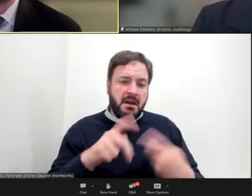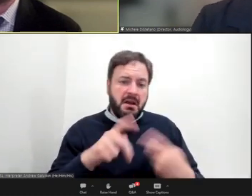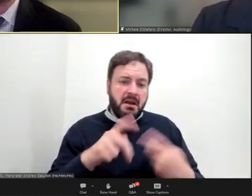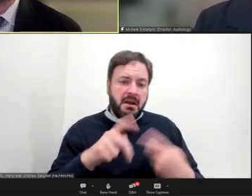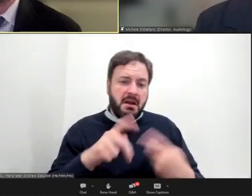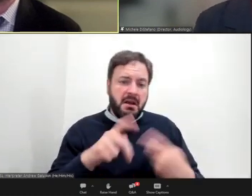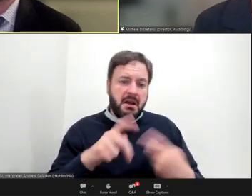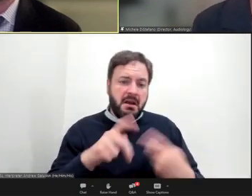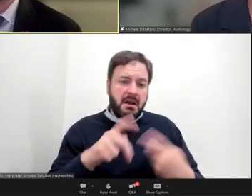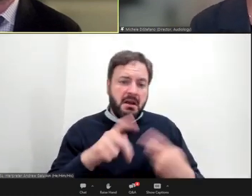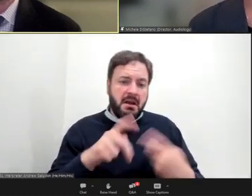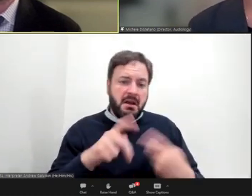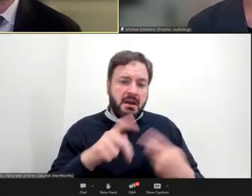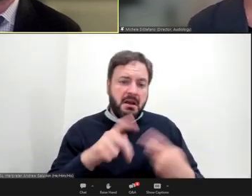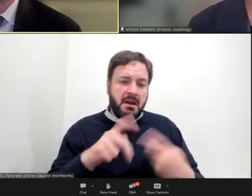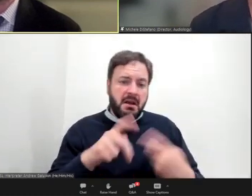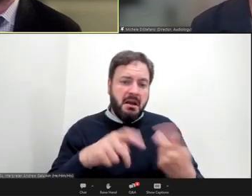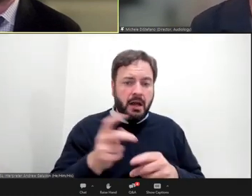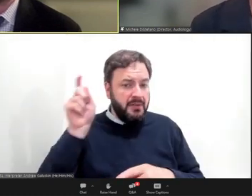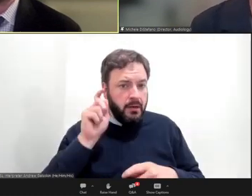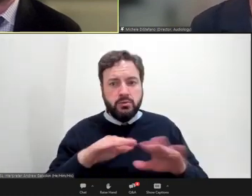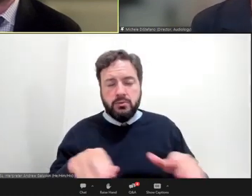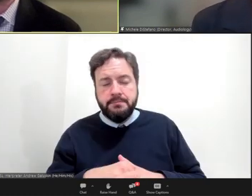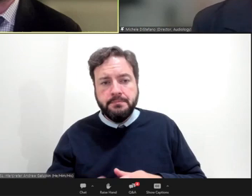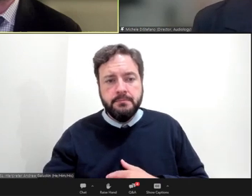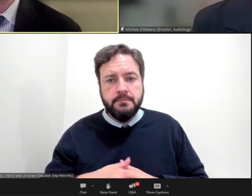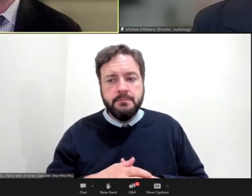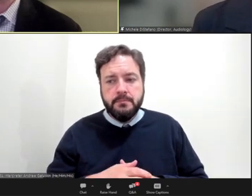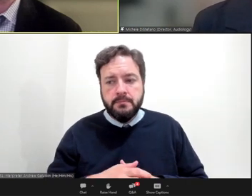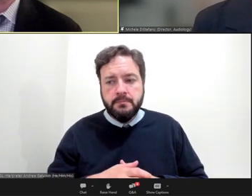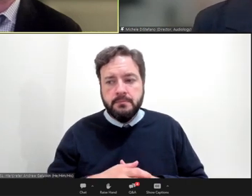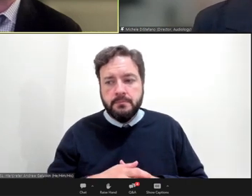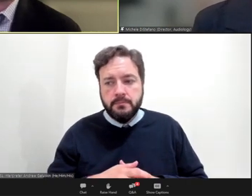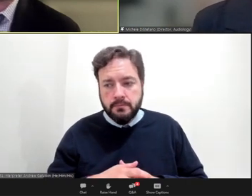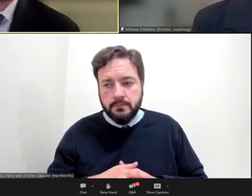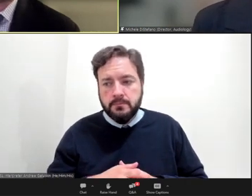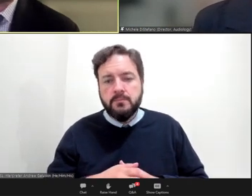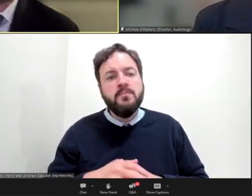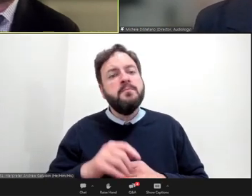they often do... Maybe more so in adults, but also sometimes with kids, I'll say... You know,